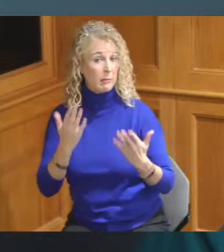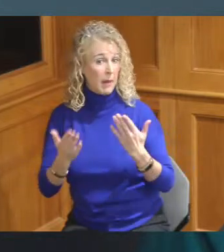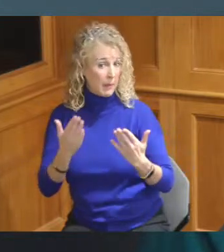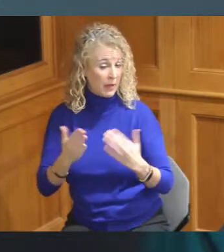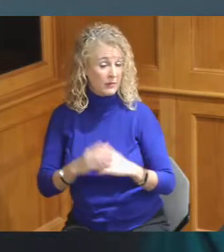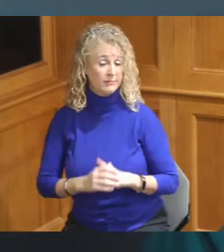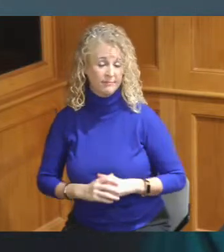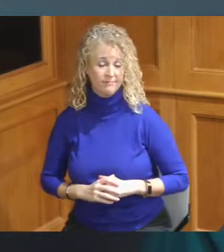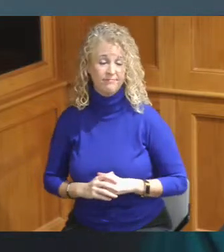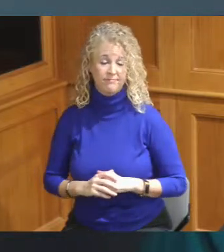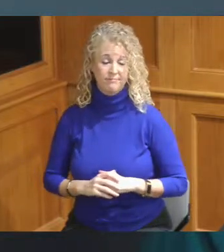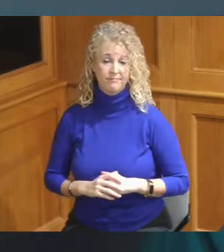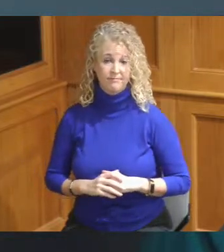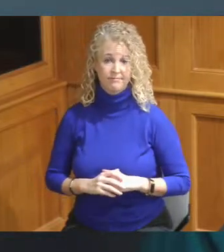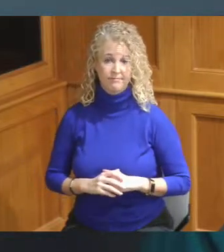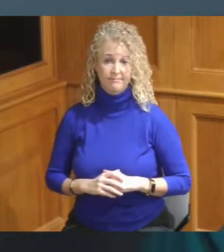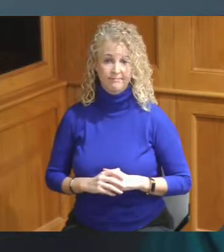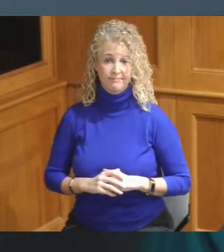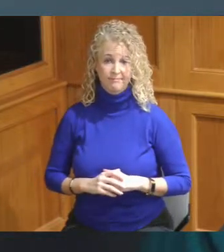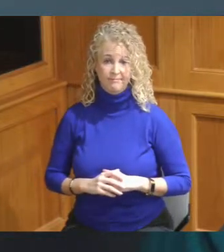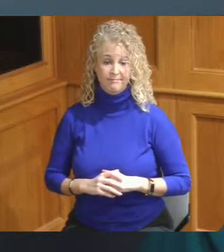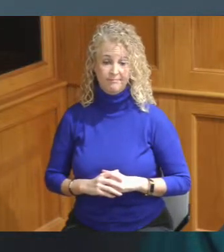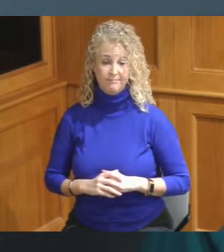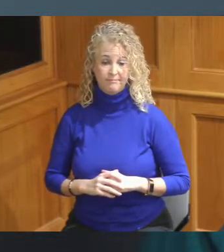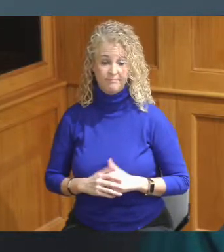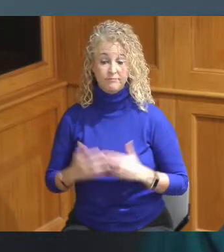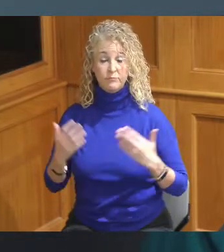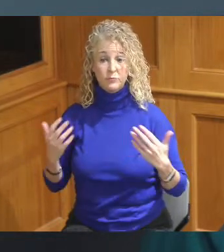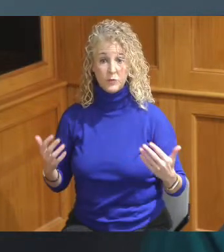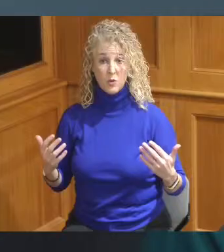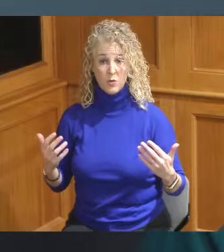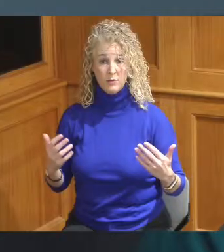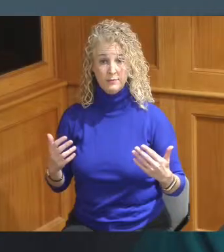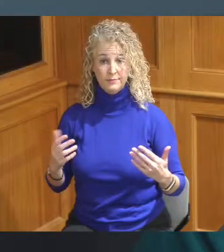the position, the job, and the contracts. So when you think about Dr. King, he's got